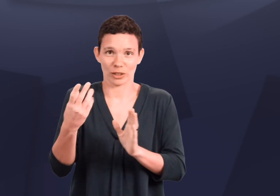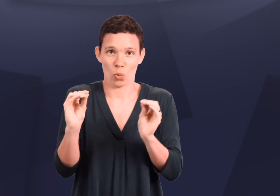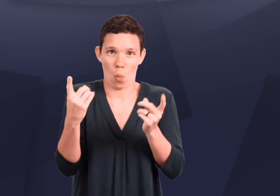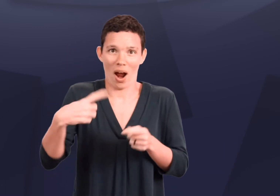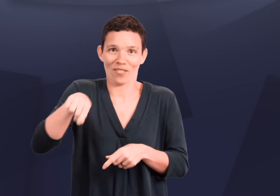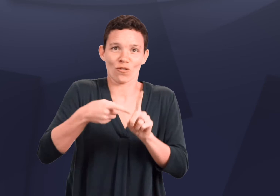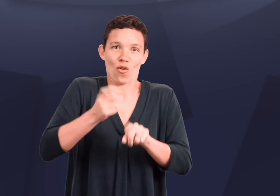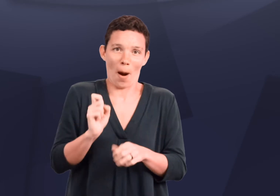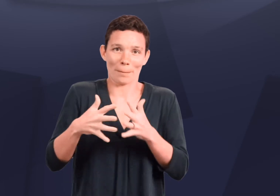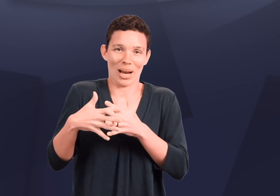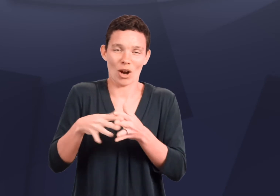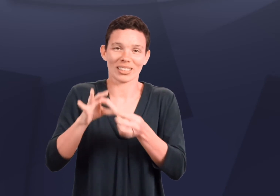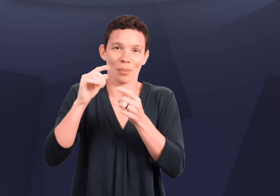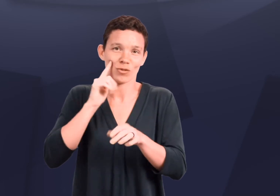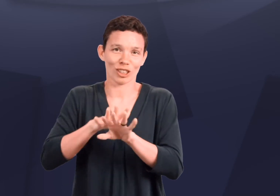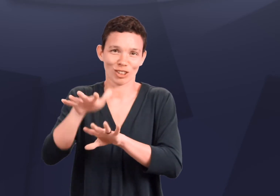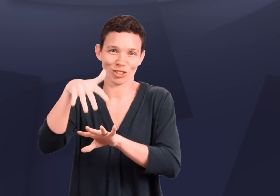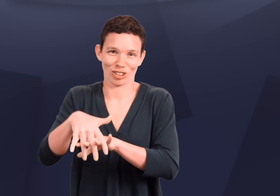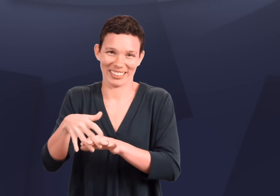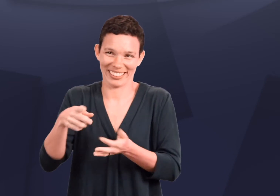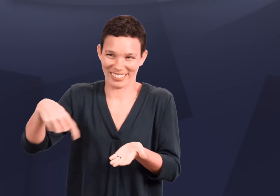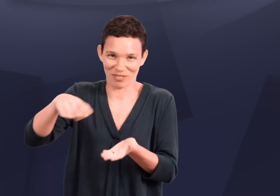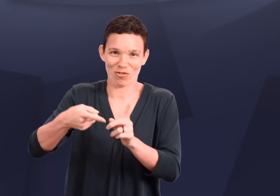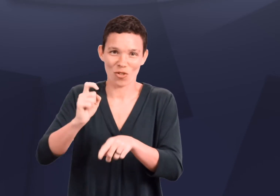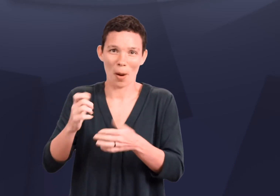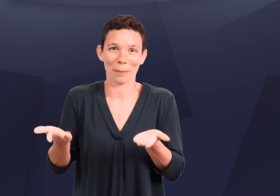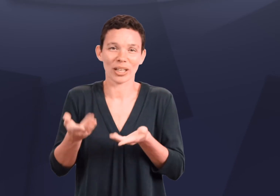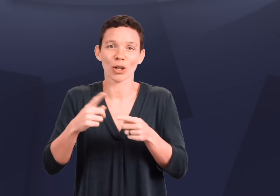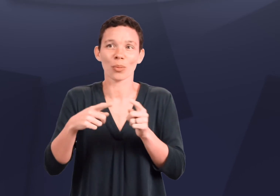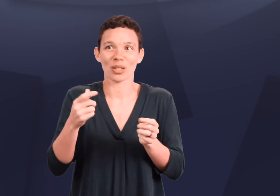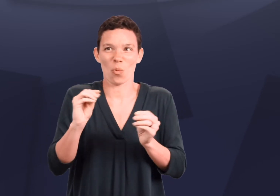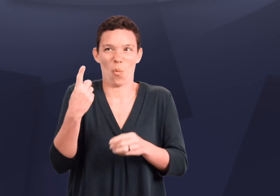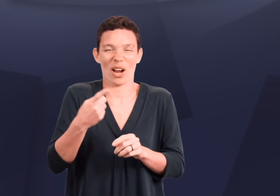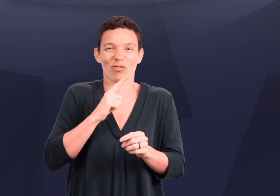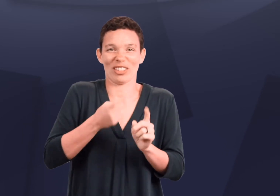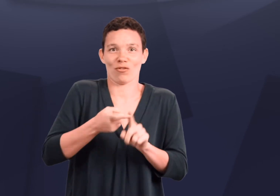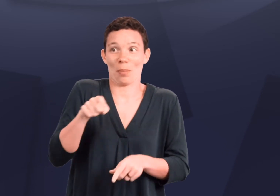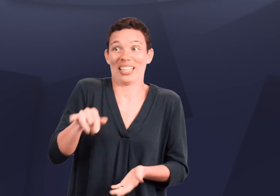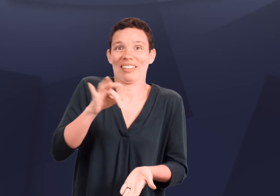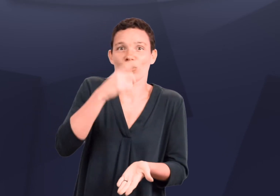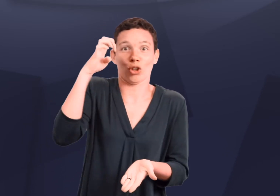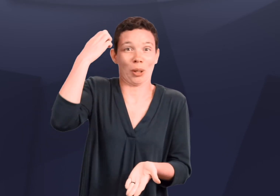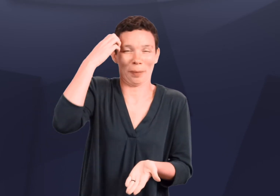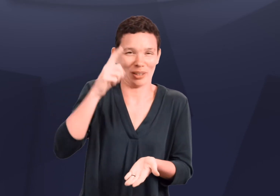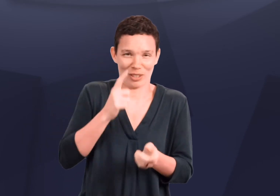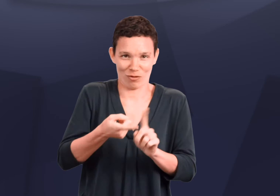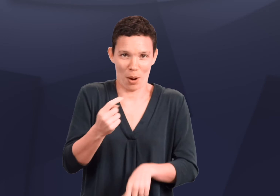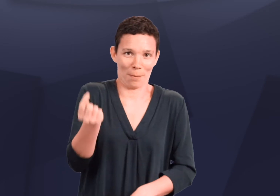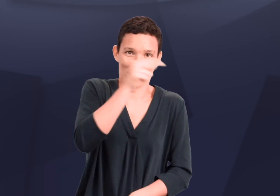Where are you from reveals people making assumptions about multiracial children being undocumented, immigrants,